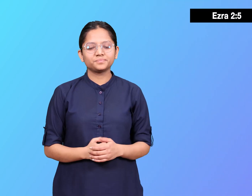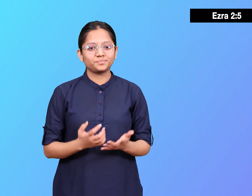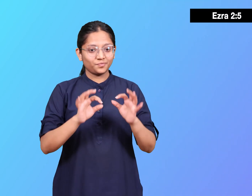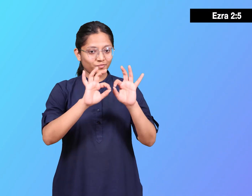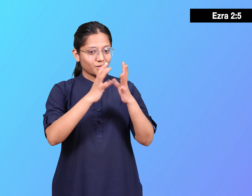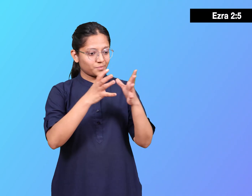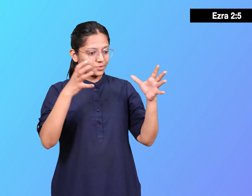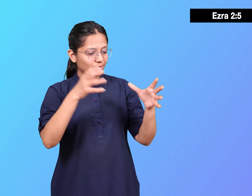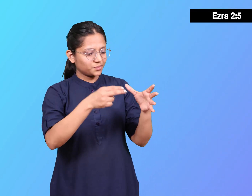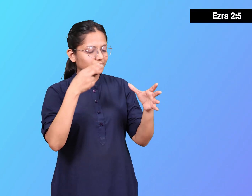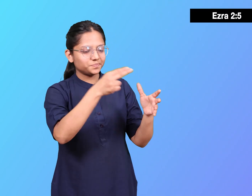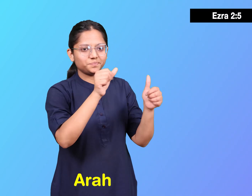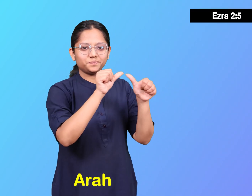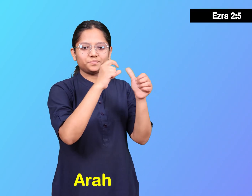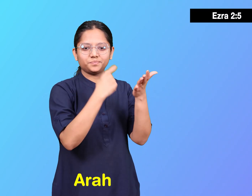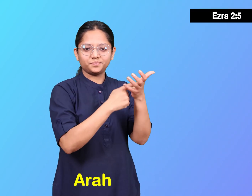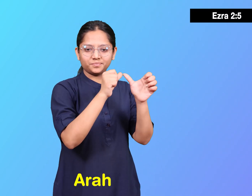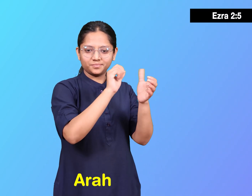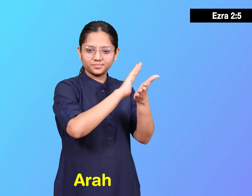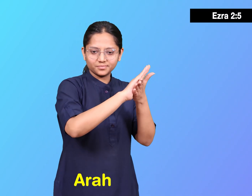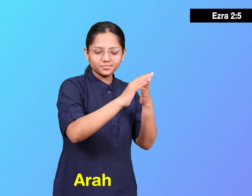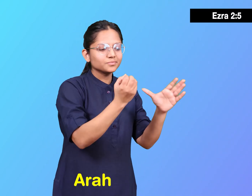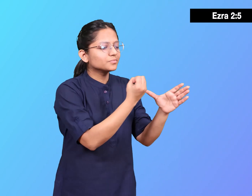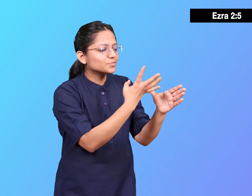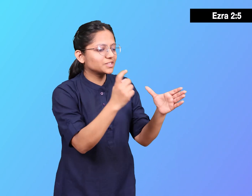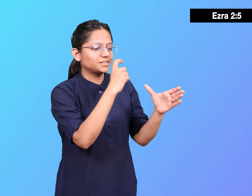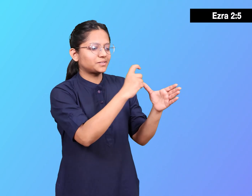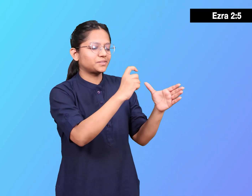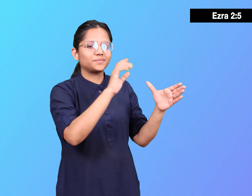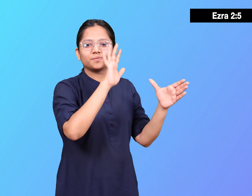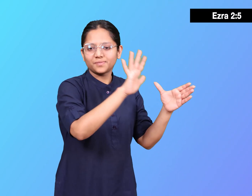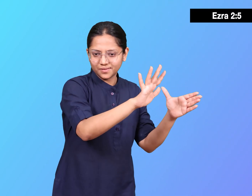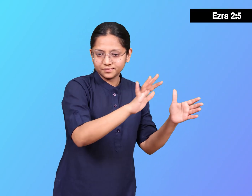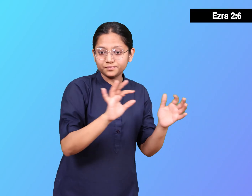the descendants of Arah: 775